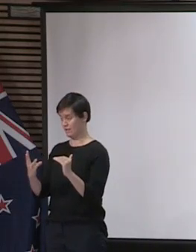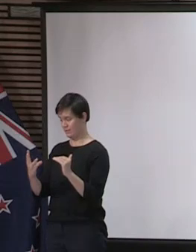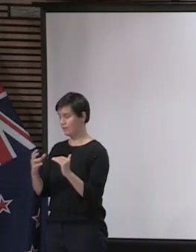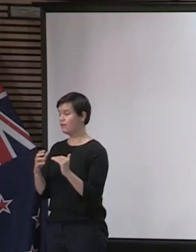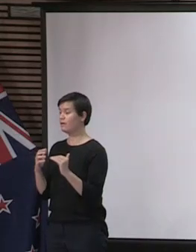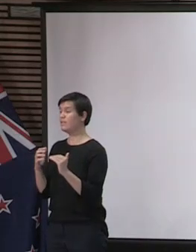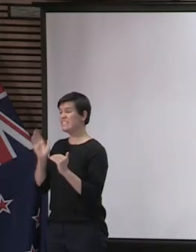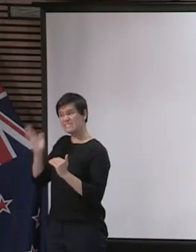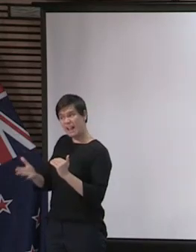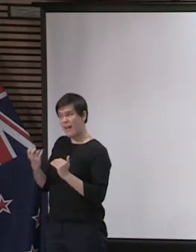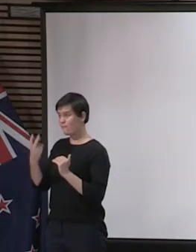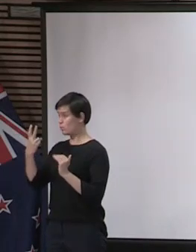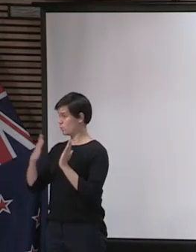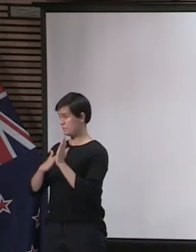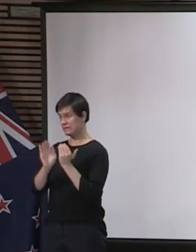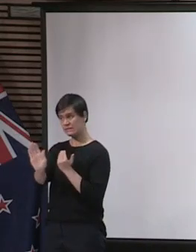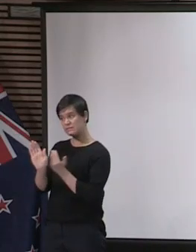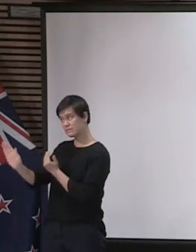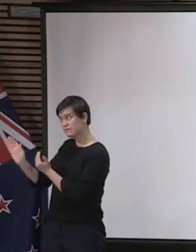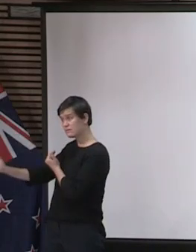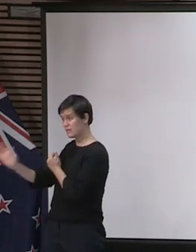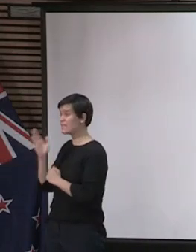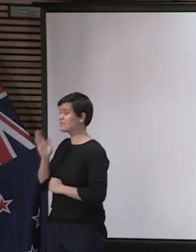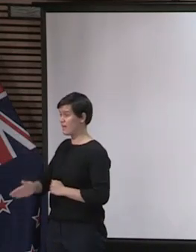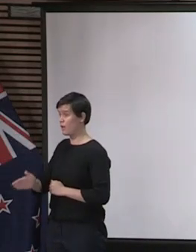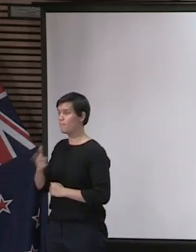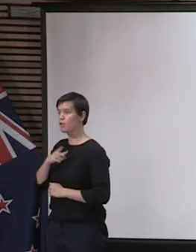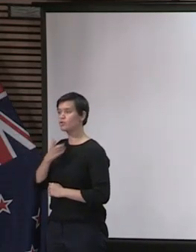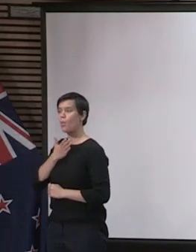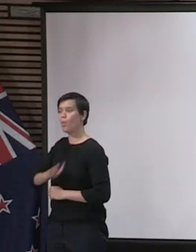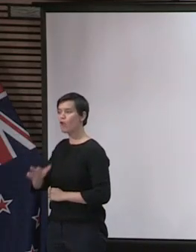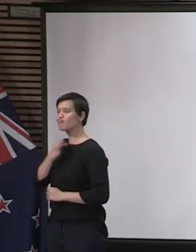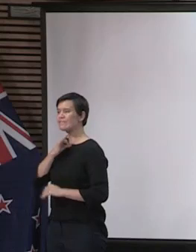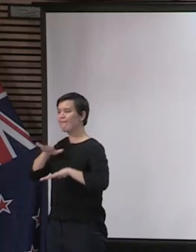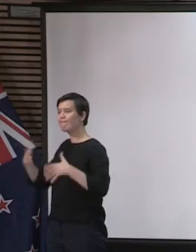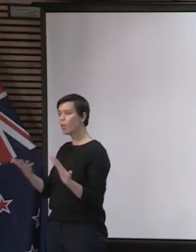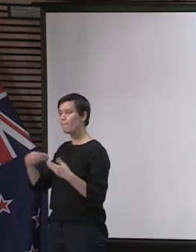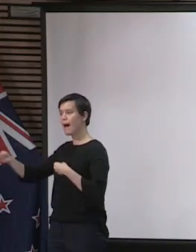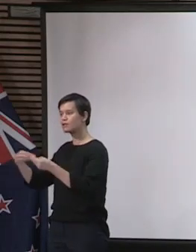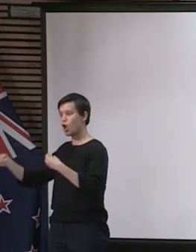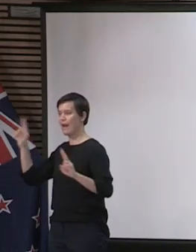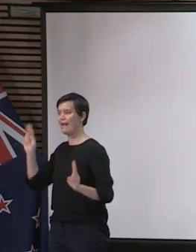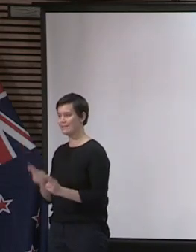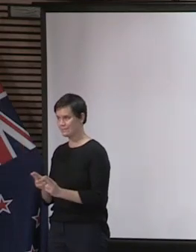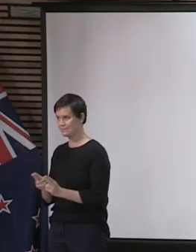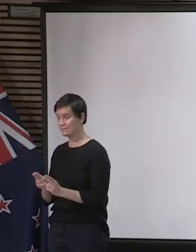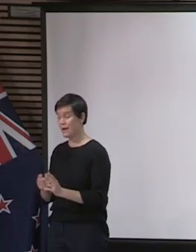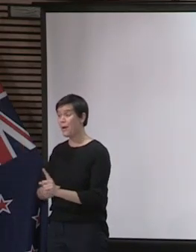infected in the first place and alert Level 3, hence maintaining the physical